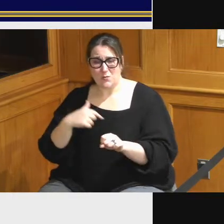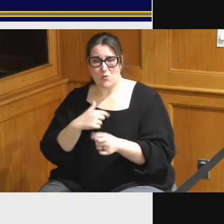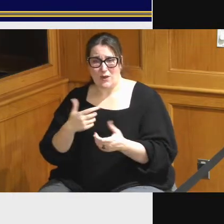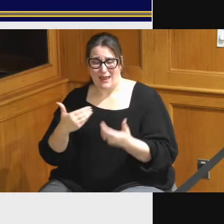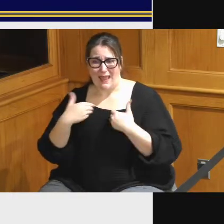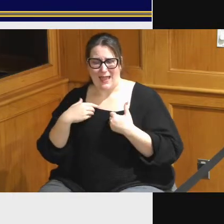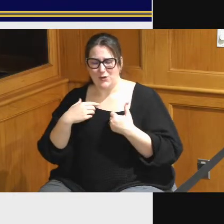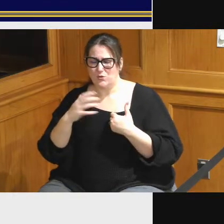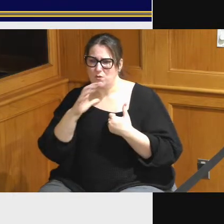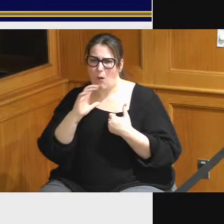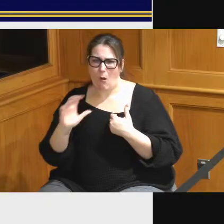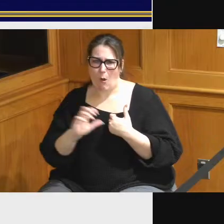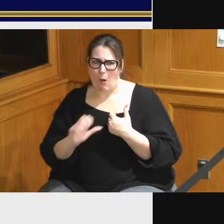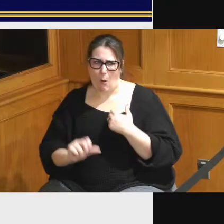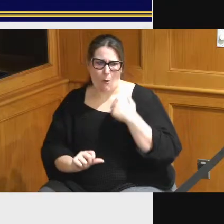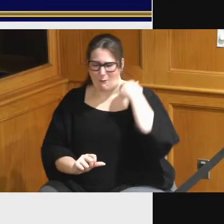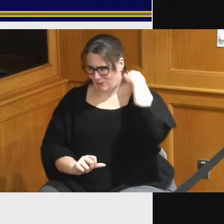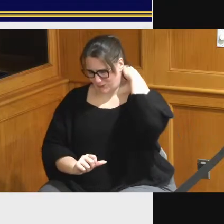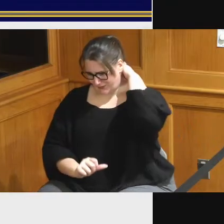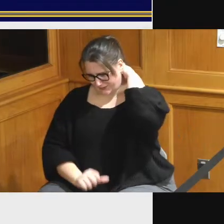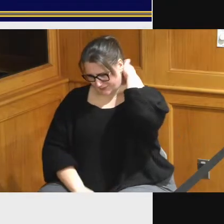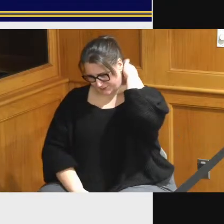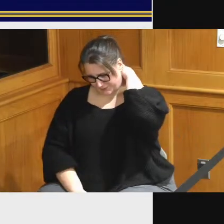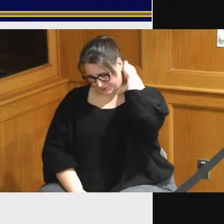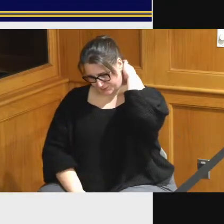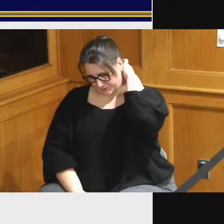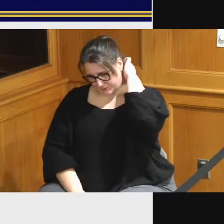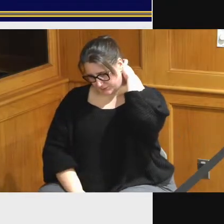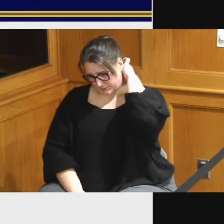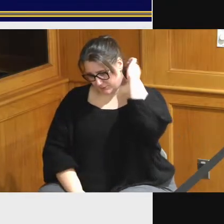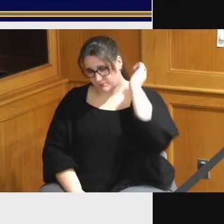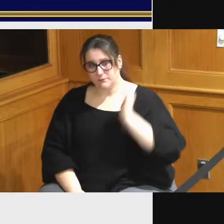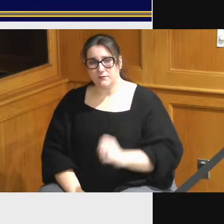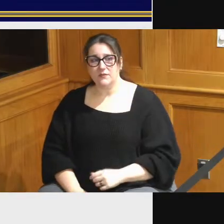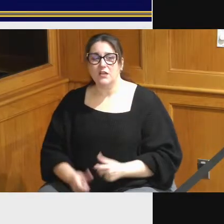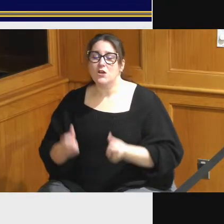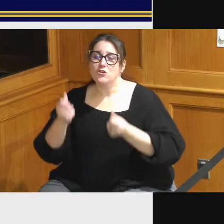so many years old, uh, that we had a tremendous amount of data in that system, but we couldn't